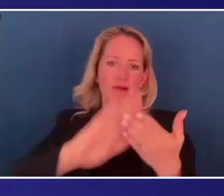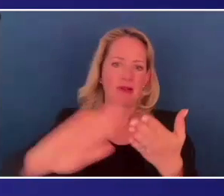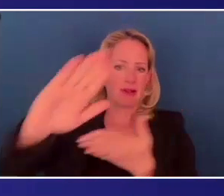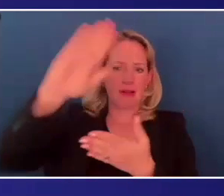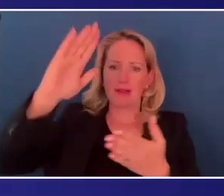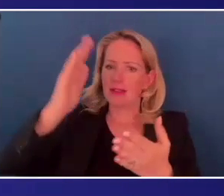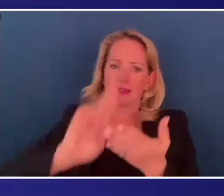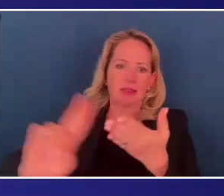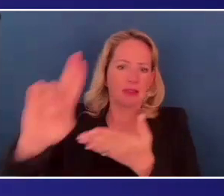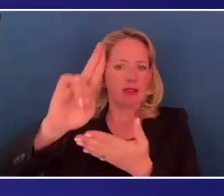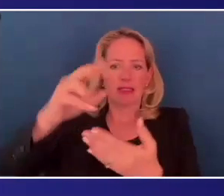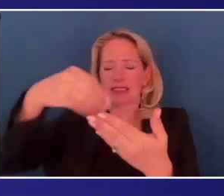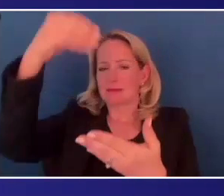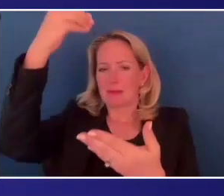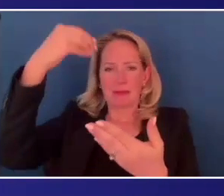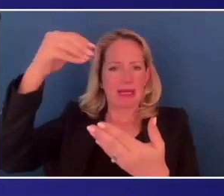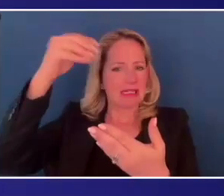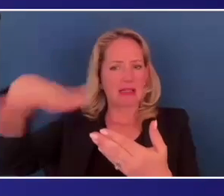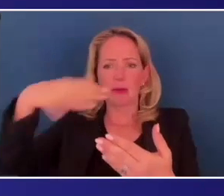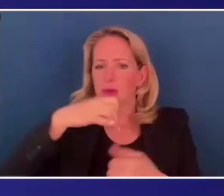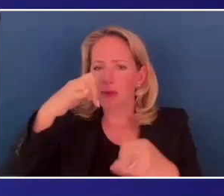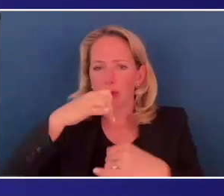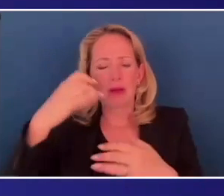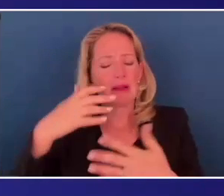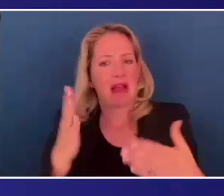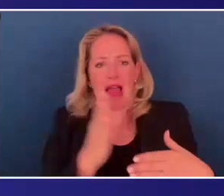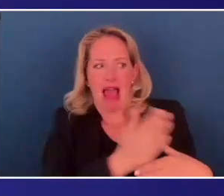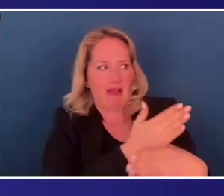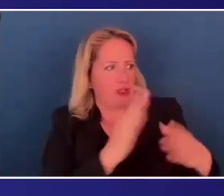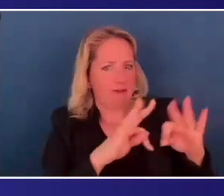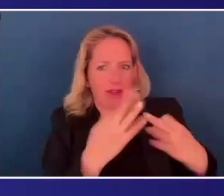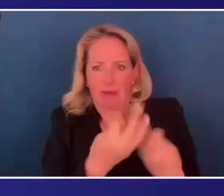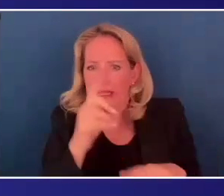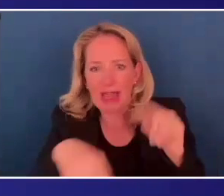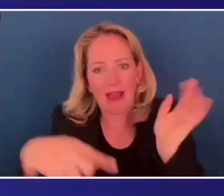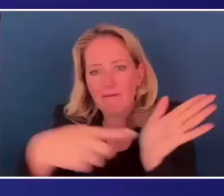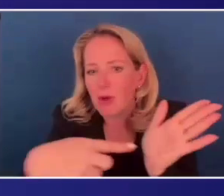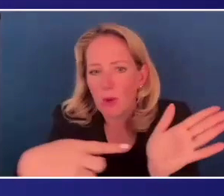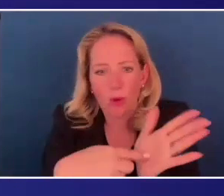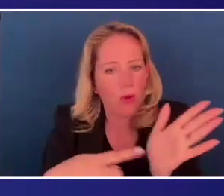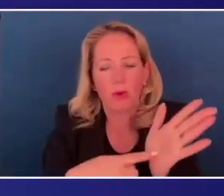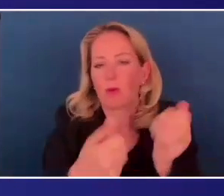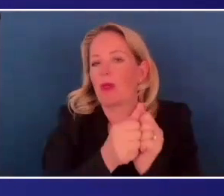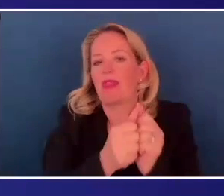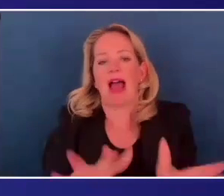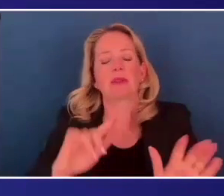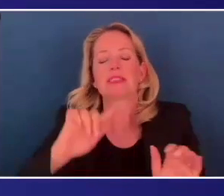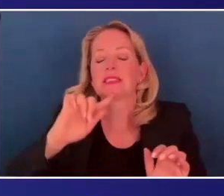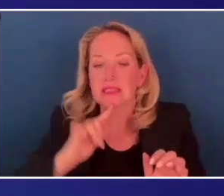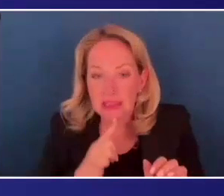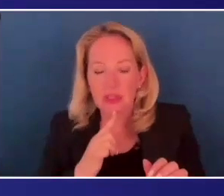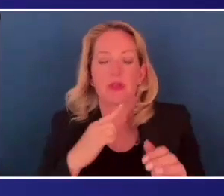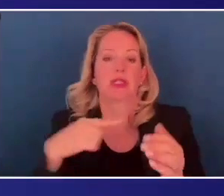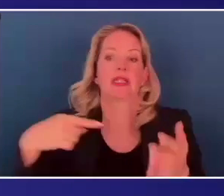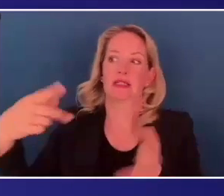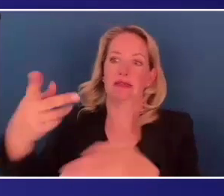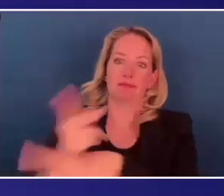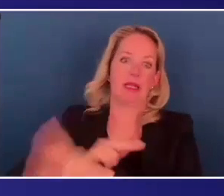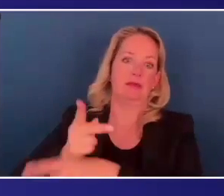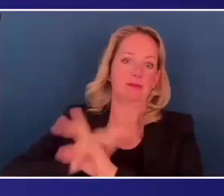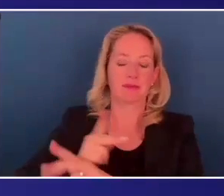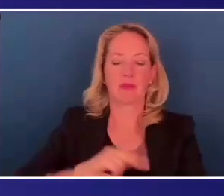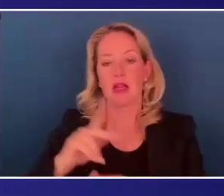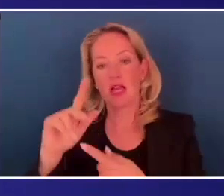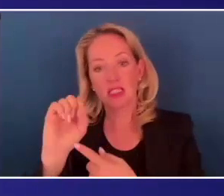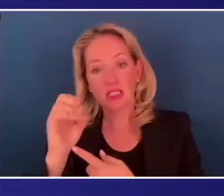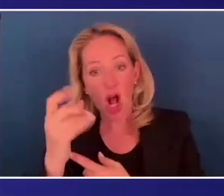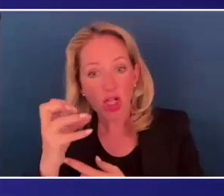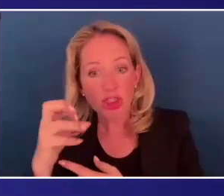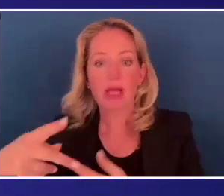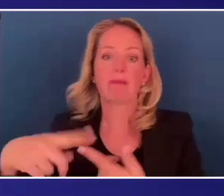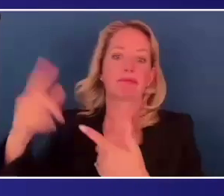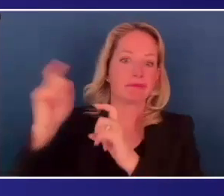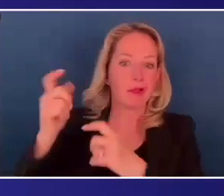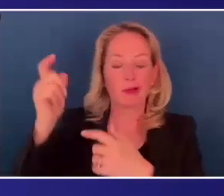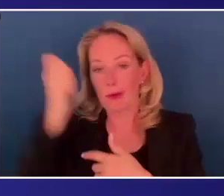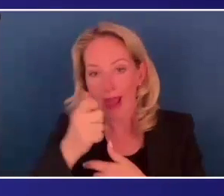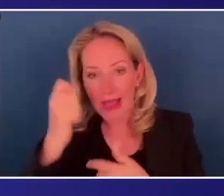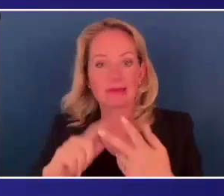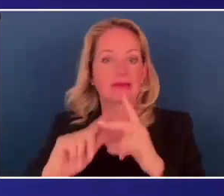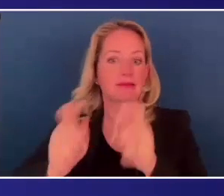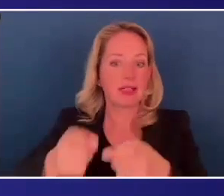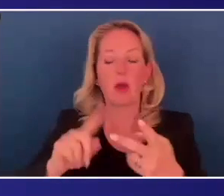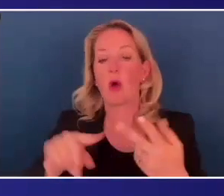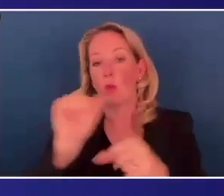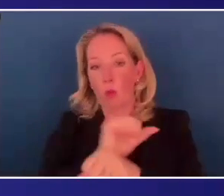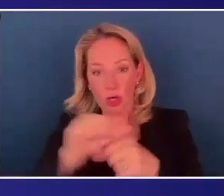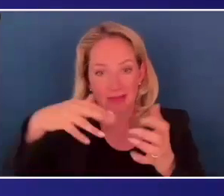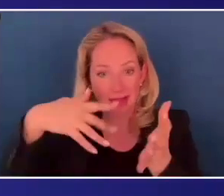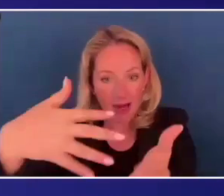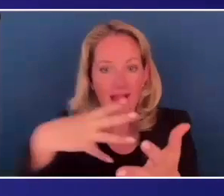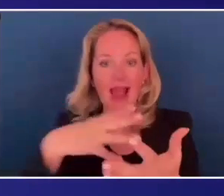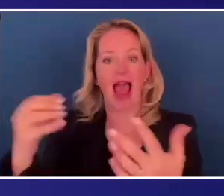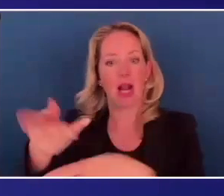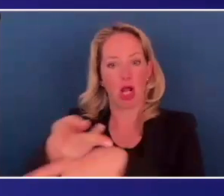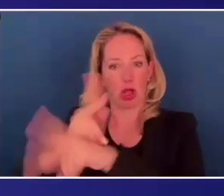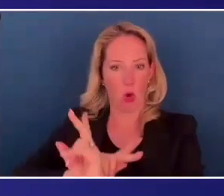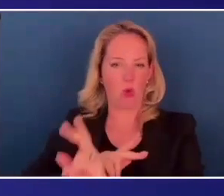The average family simply can't afford it without taking on serious debt. Scholarships, grants, work study and yes loans are now the normal path.